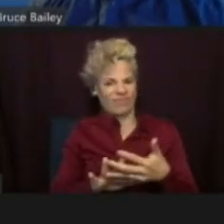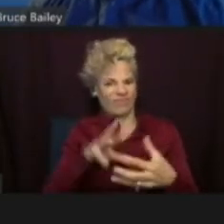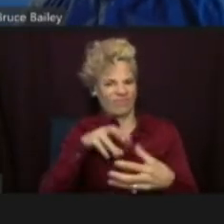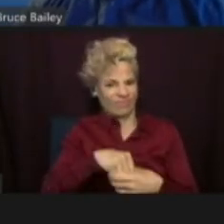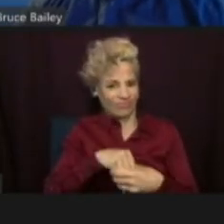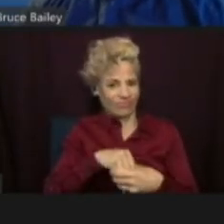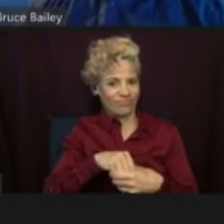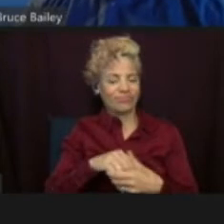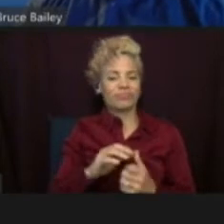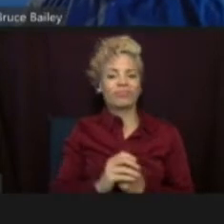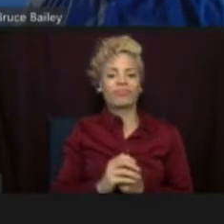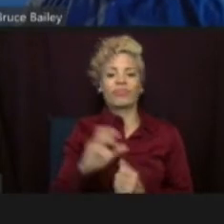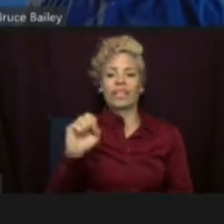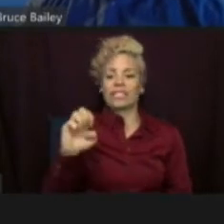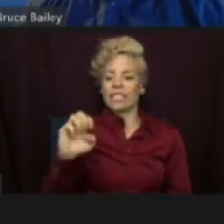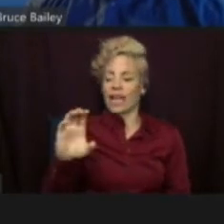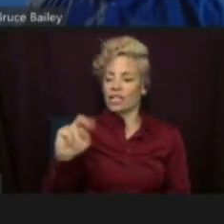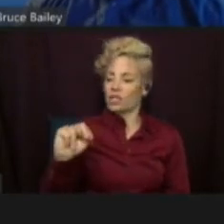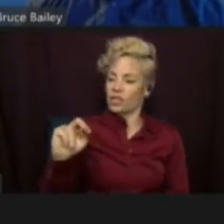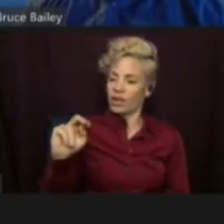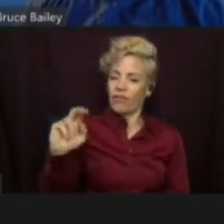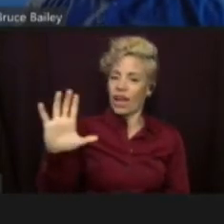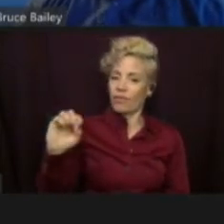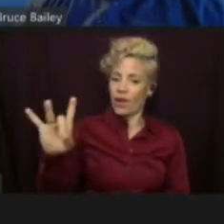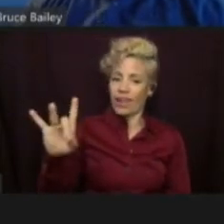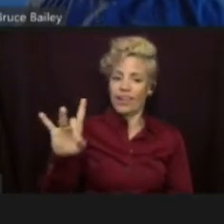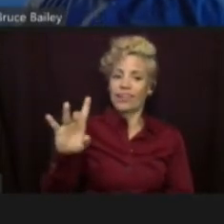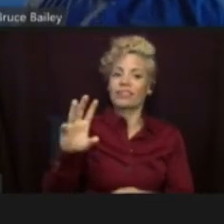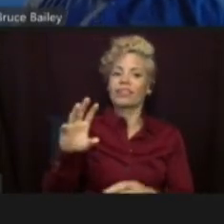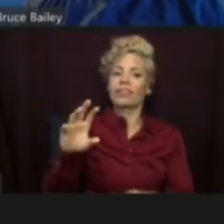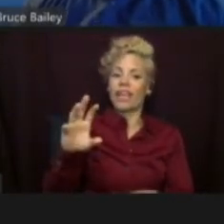the Web Content Accessibility Guidelines 2.0.